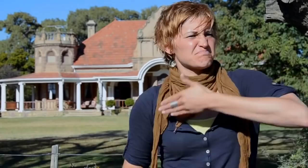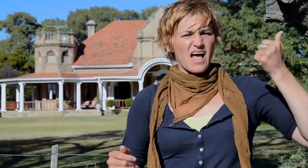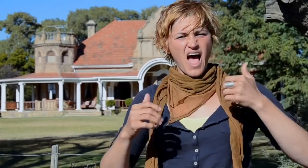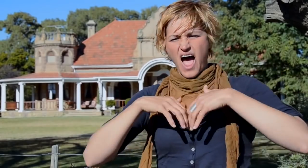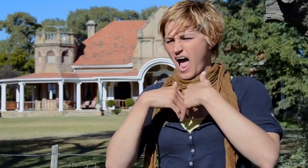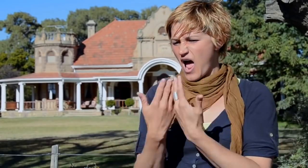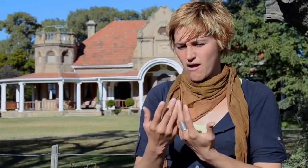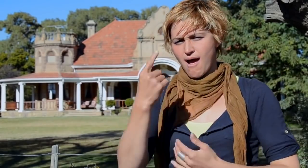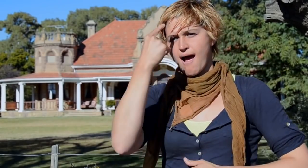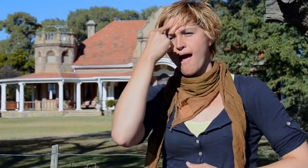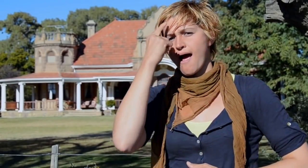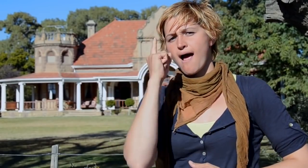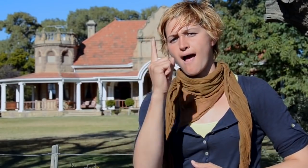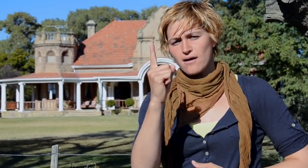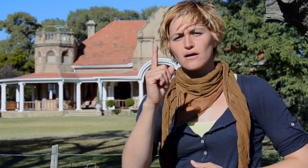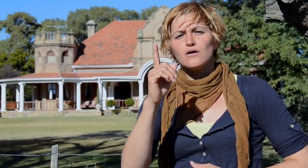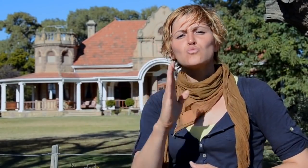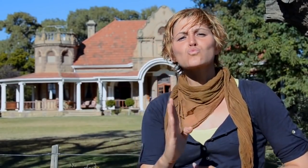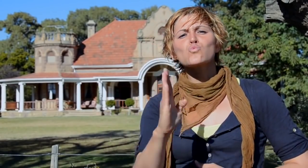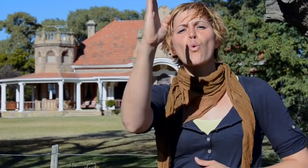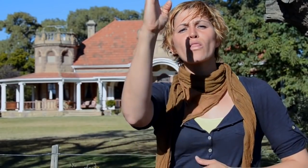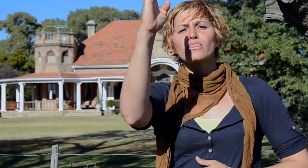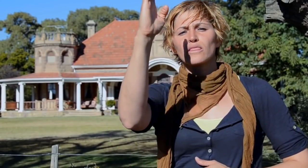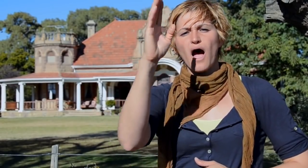wanted to be the best, so they came